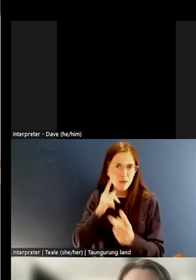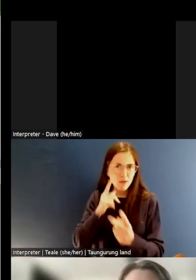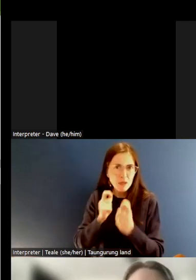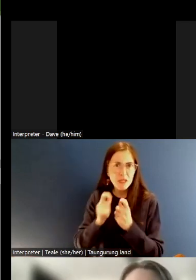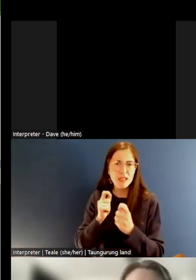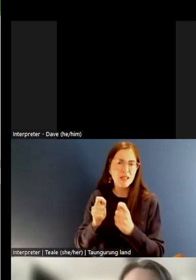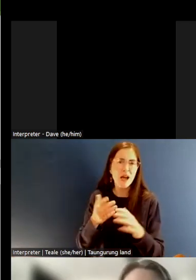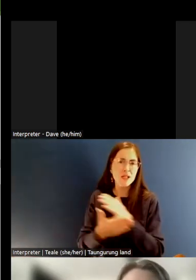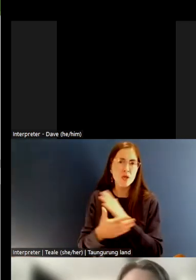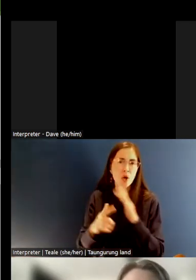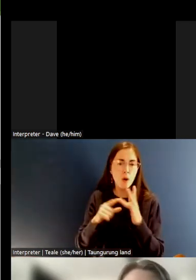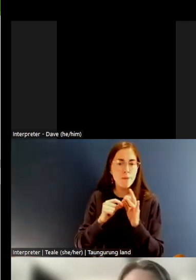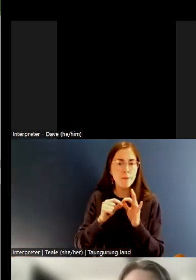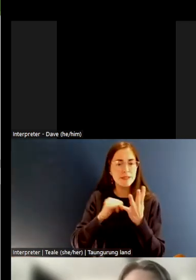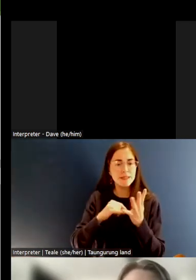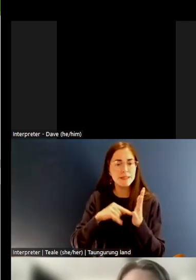or sometimes people will send samples overseas.